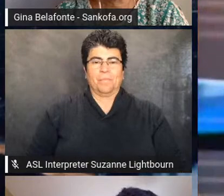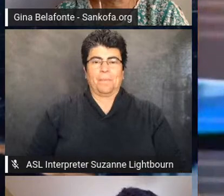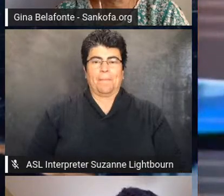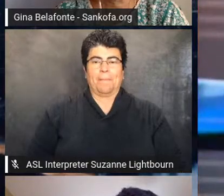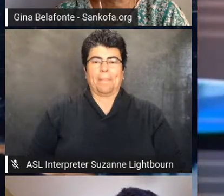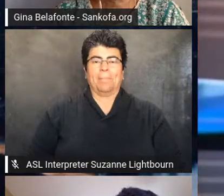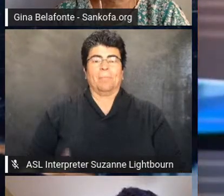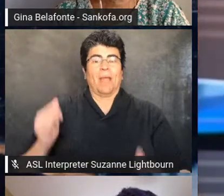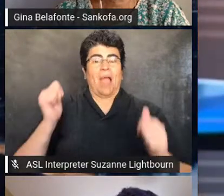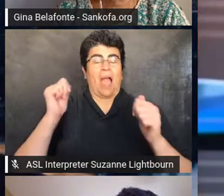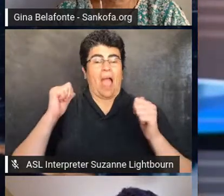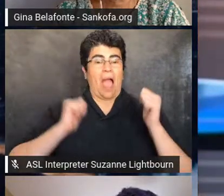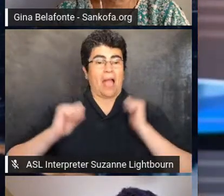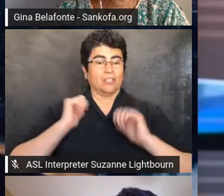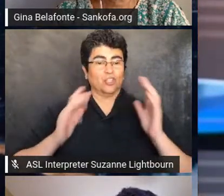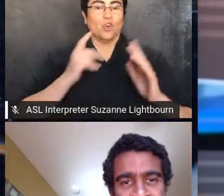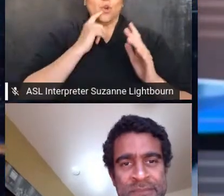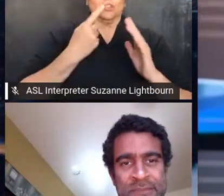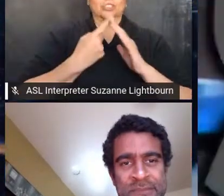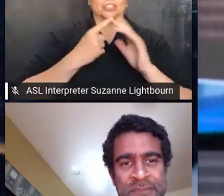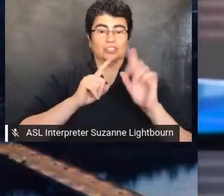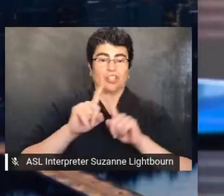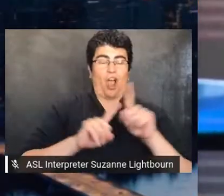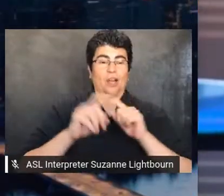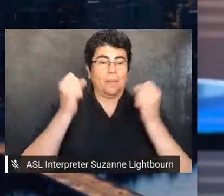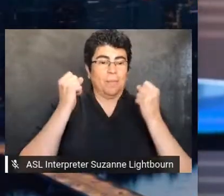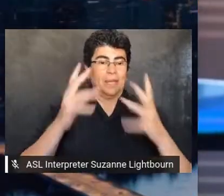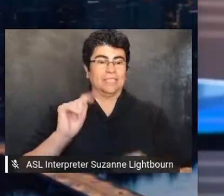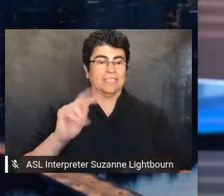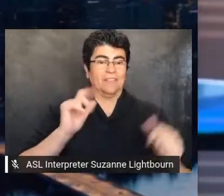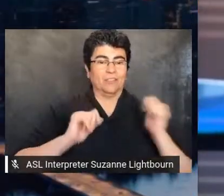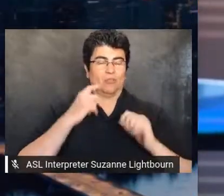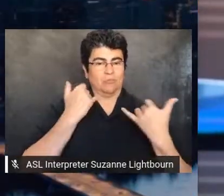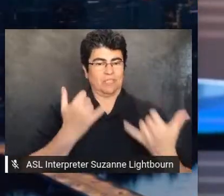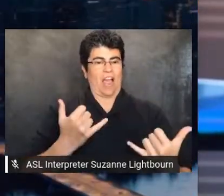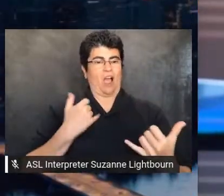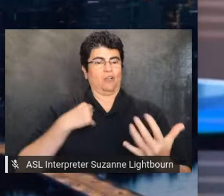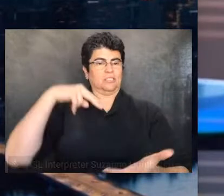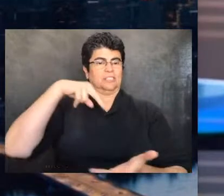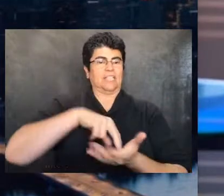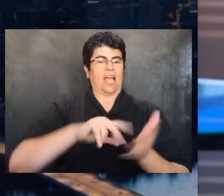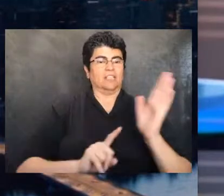An actor who starred in several landmark TV shows stands tall as an inspiration to others